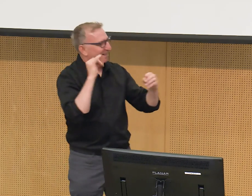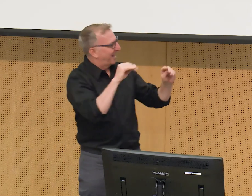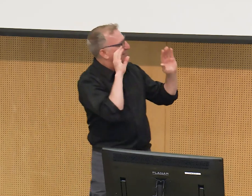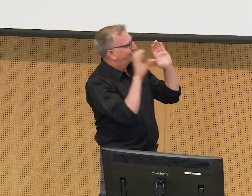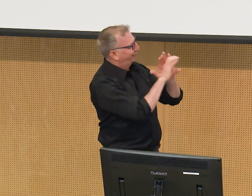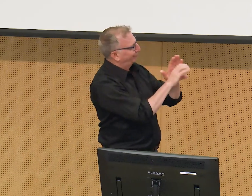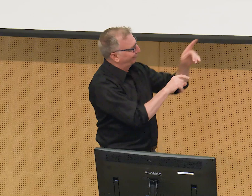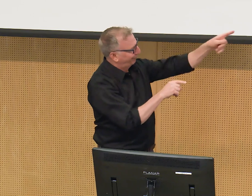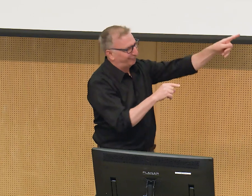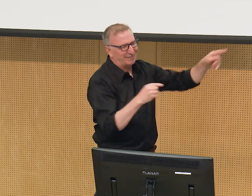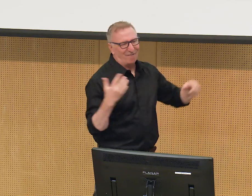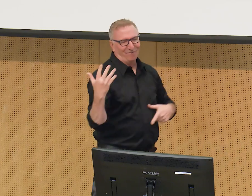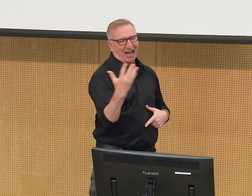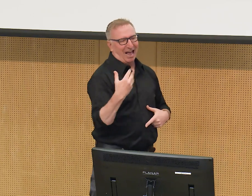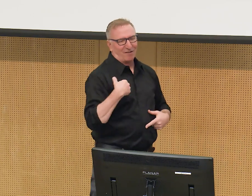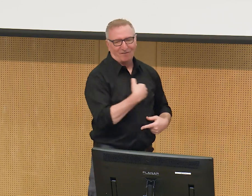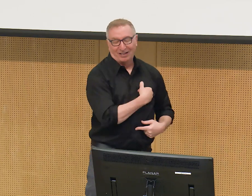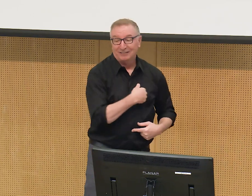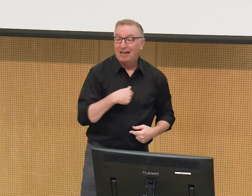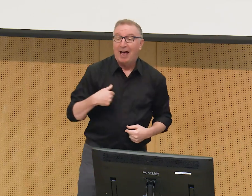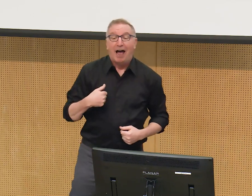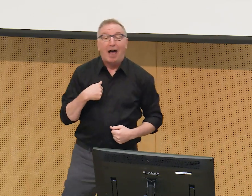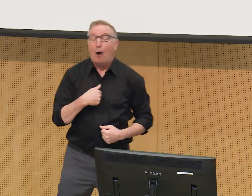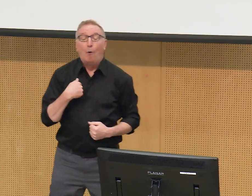and that was where that picture was taken of the 5 of us.